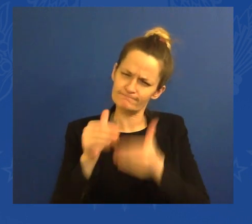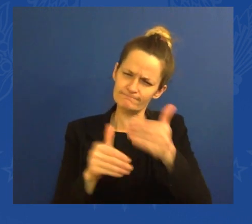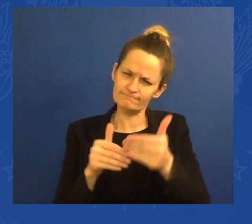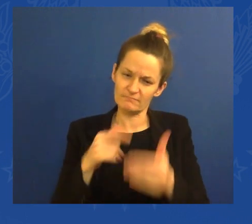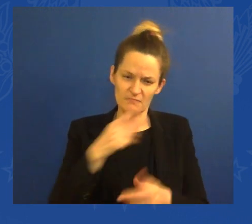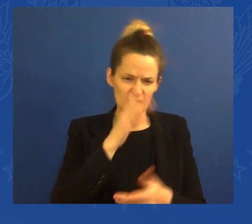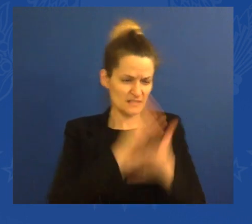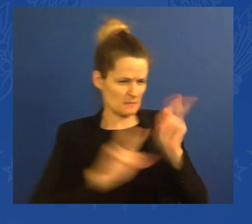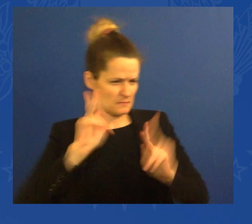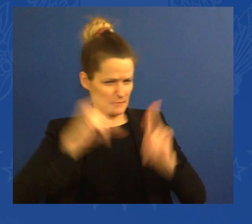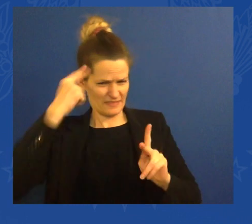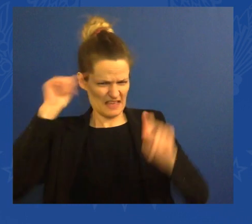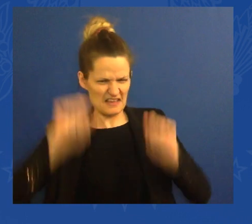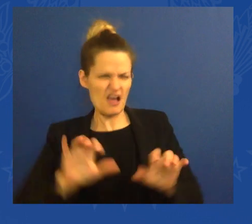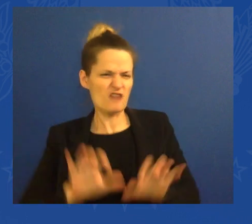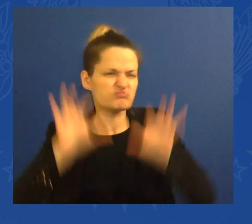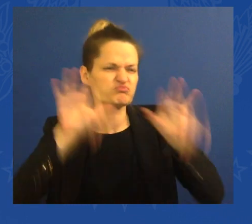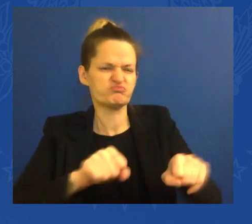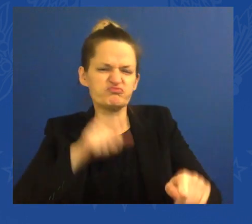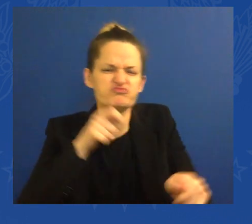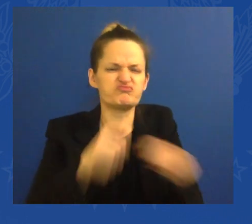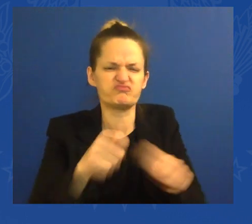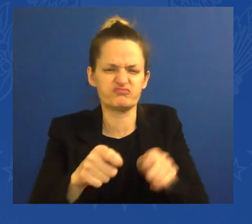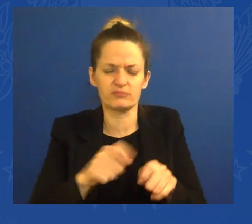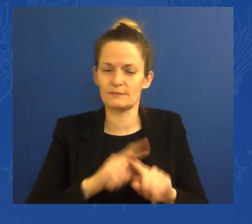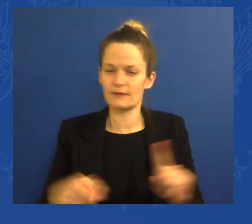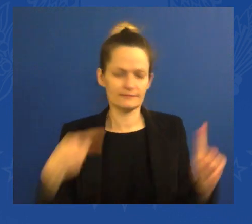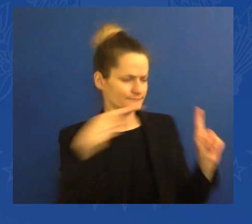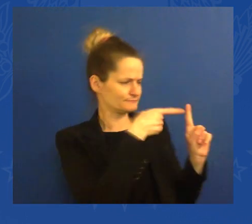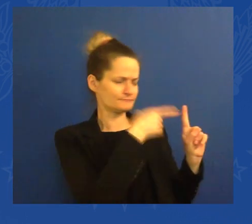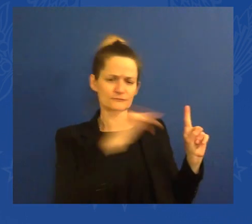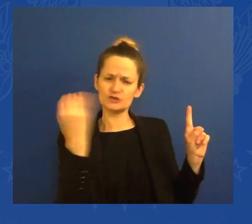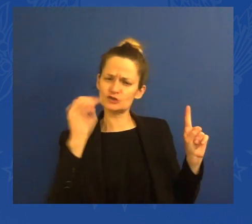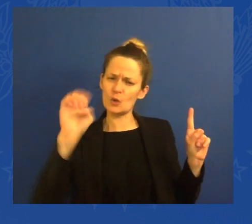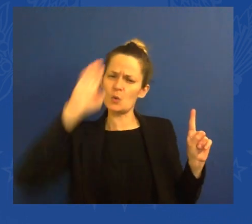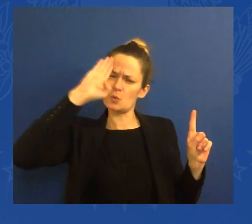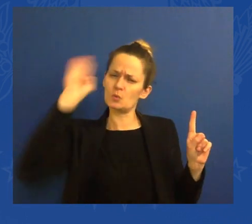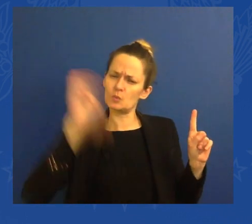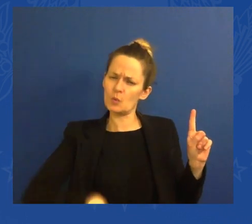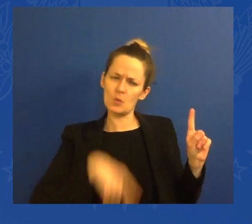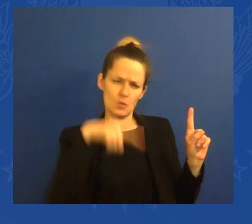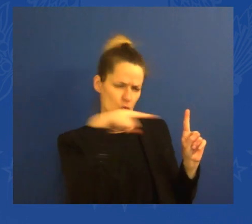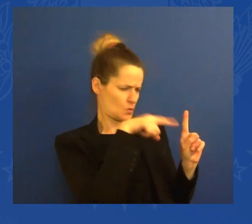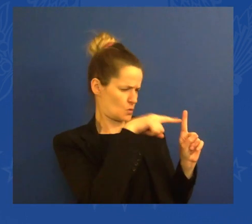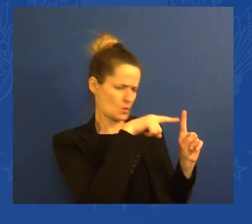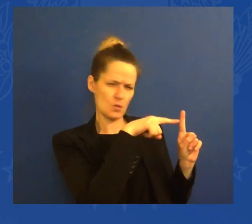the people he serves. When Joe goes to bed at night, and when he wakes up in the morning,